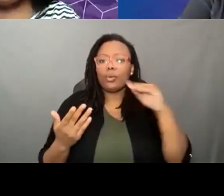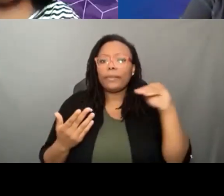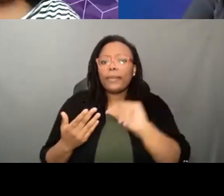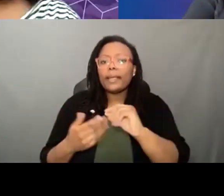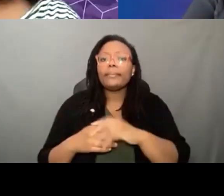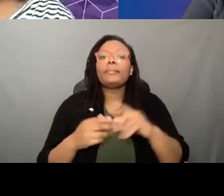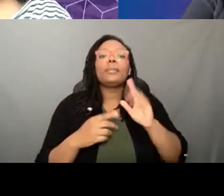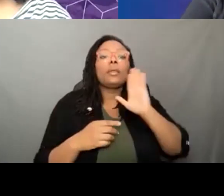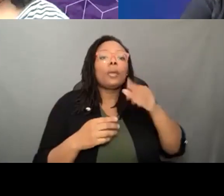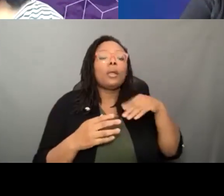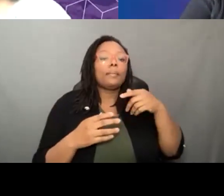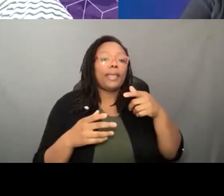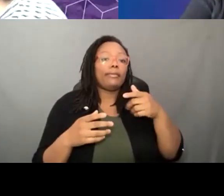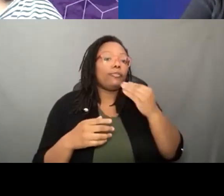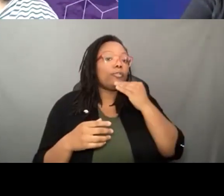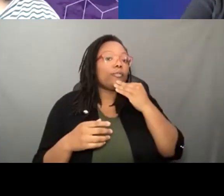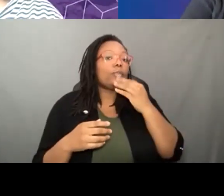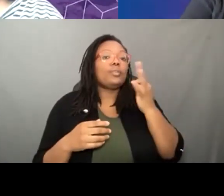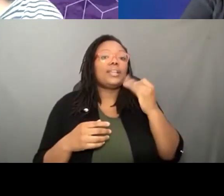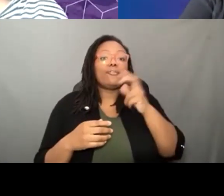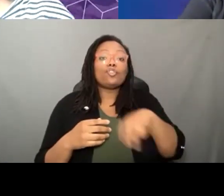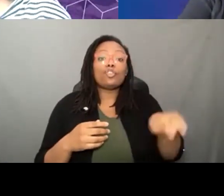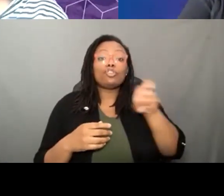We pay for meals when you are on travel status.